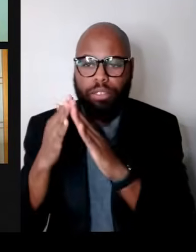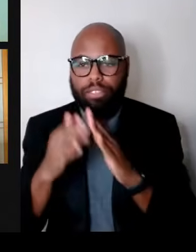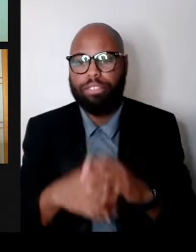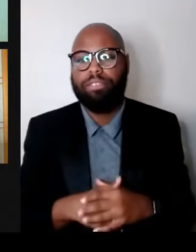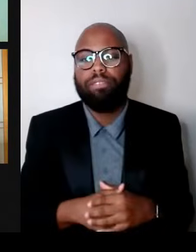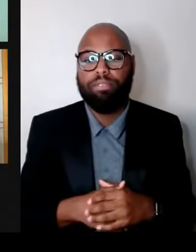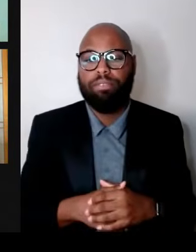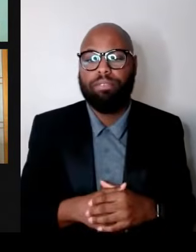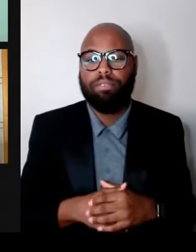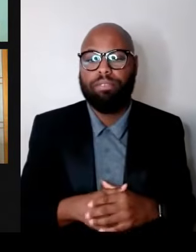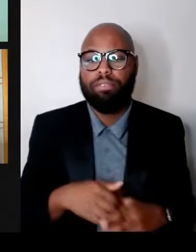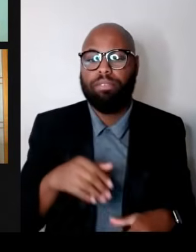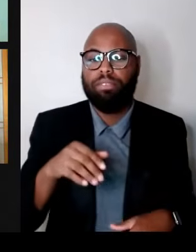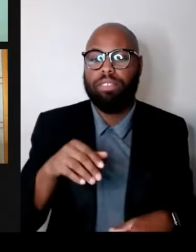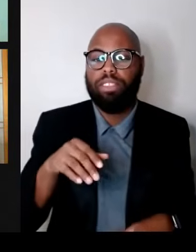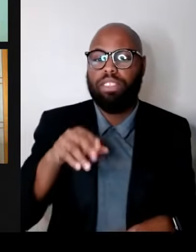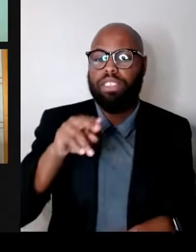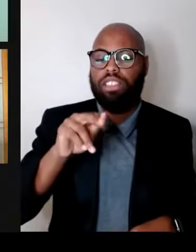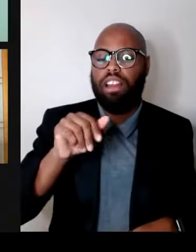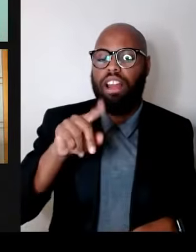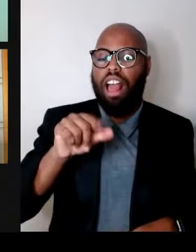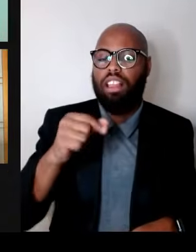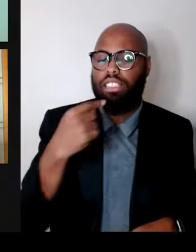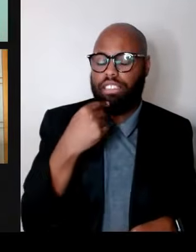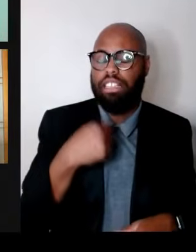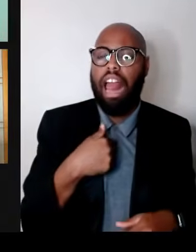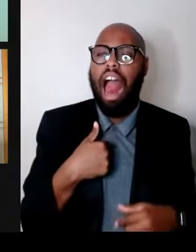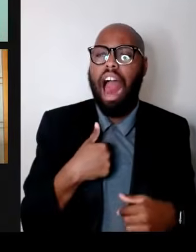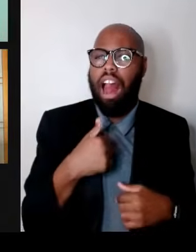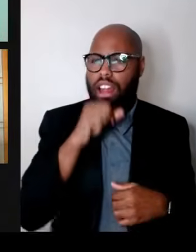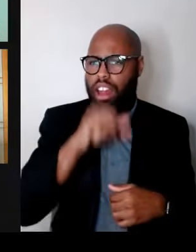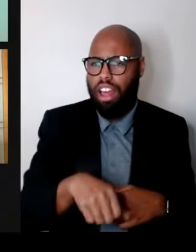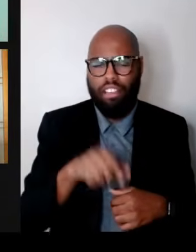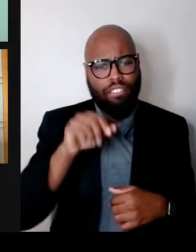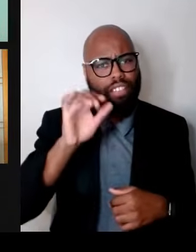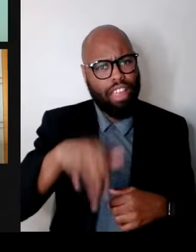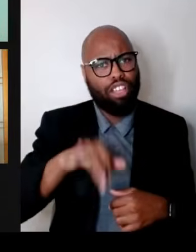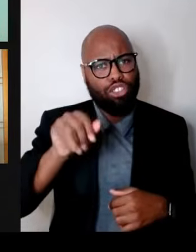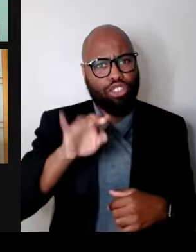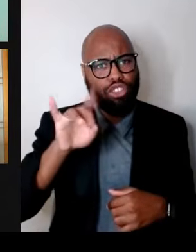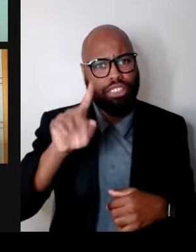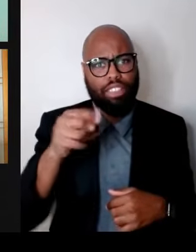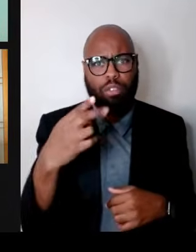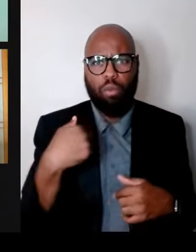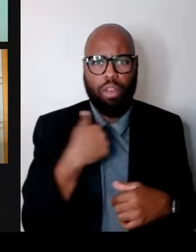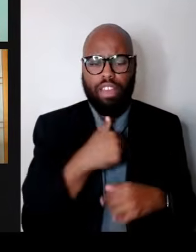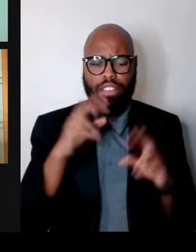'cause it reminds me of this saying we have that when the village messed up, when one person messed up within the village,